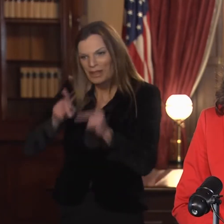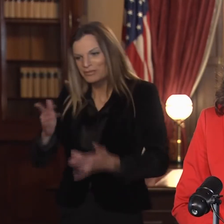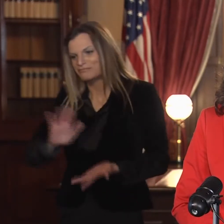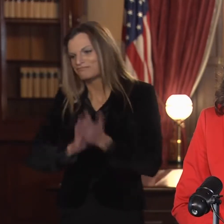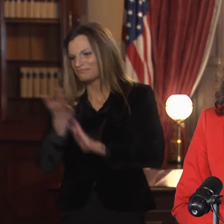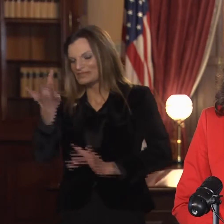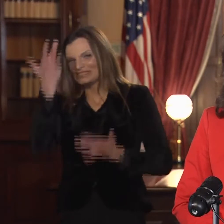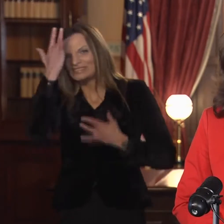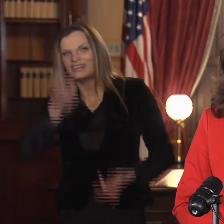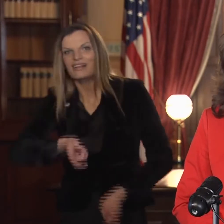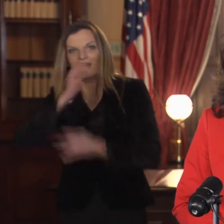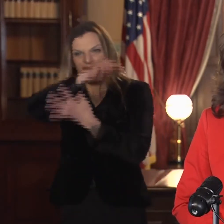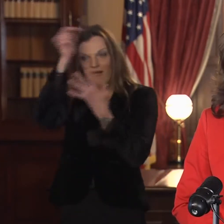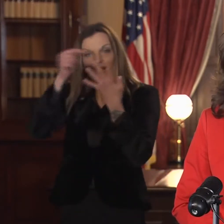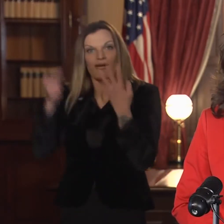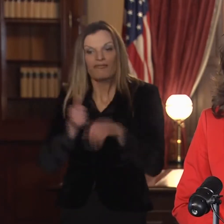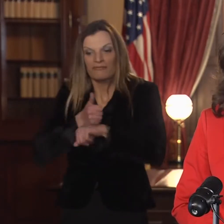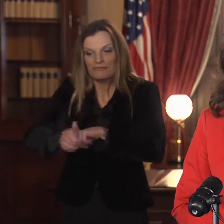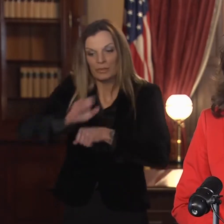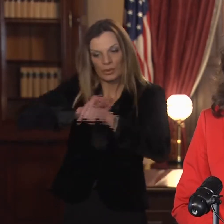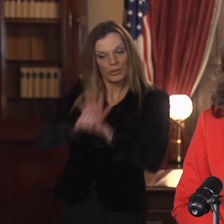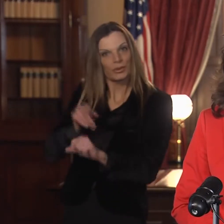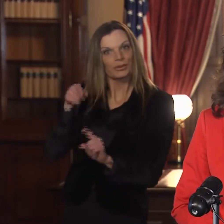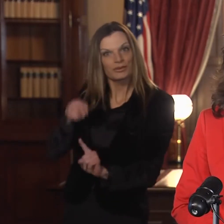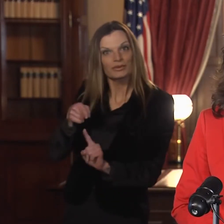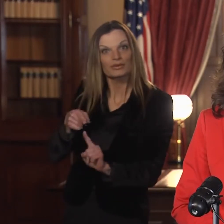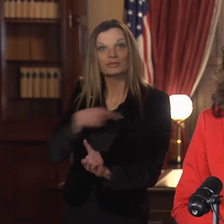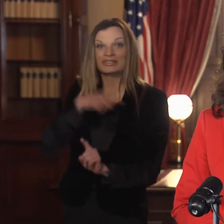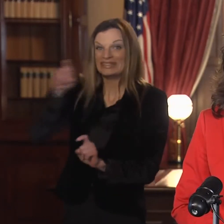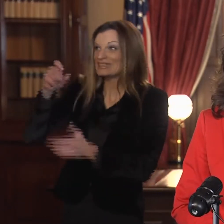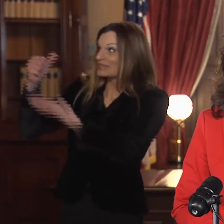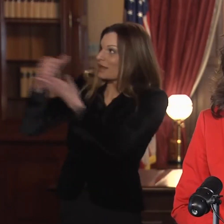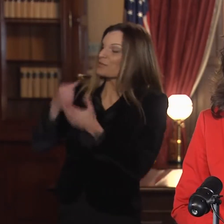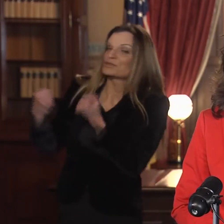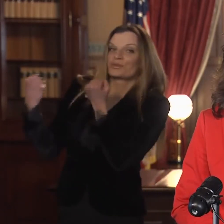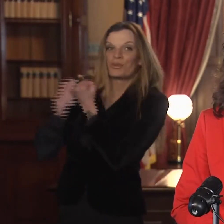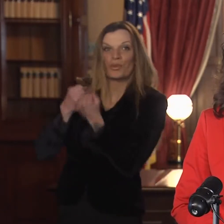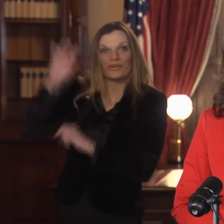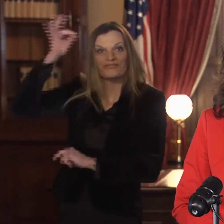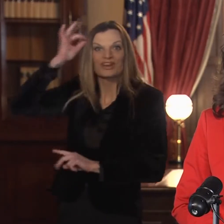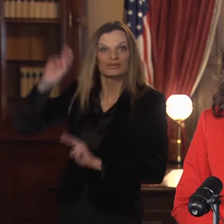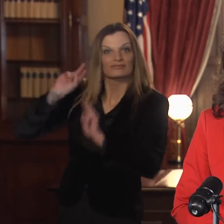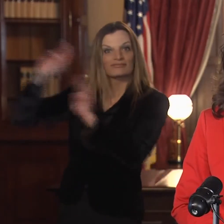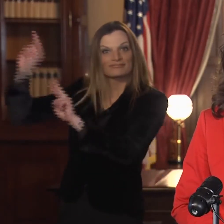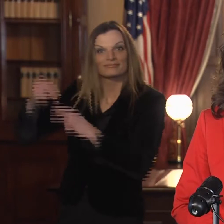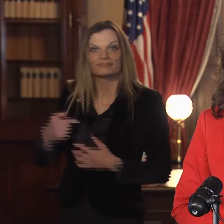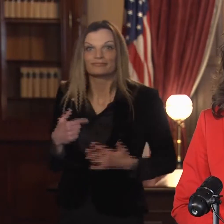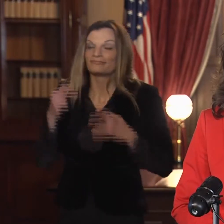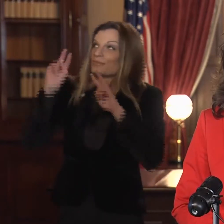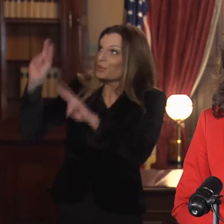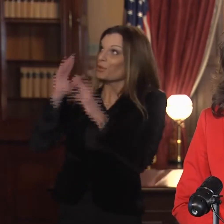HAVE SPENT A LIFETIME BUILDING UP THEIR SMALL BUSINESS AND